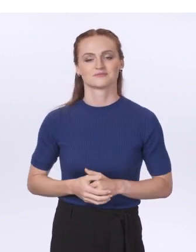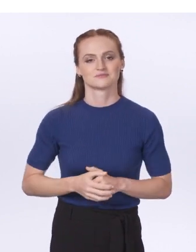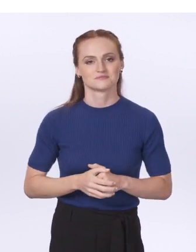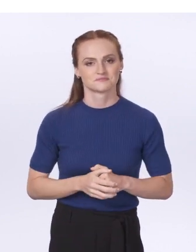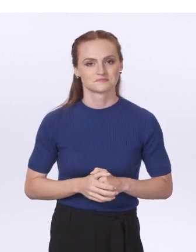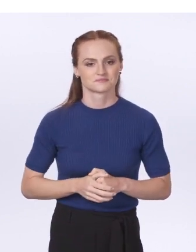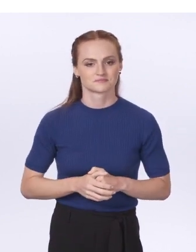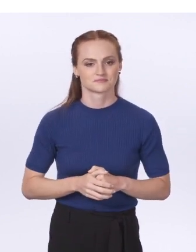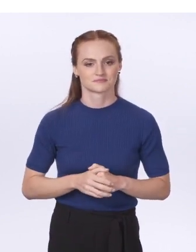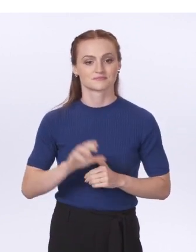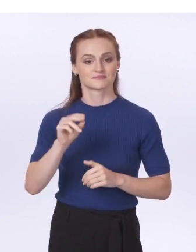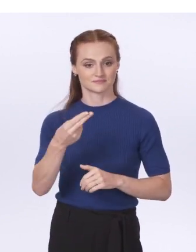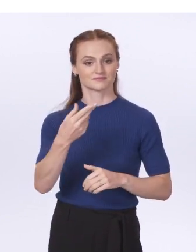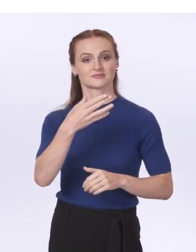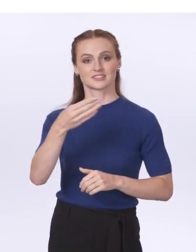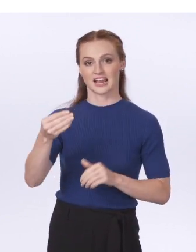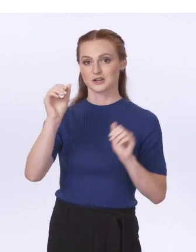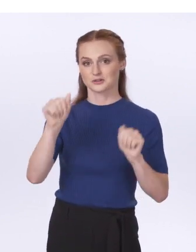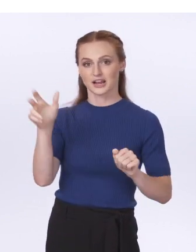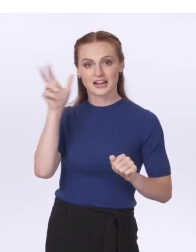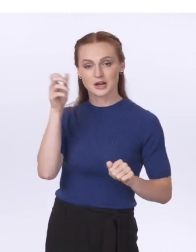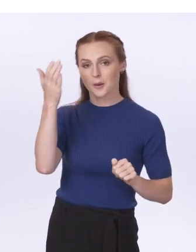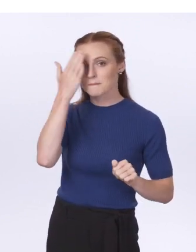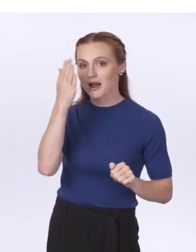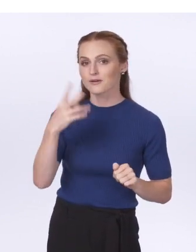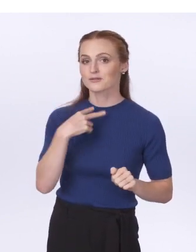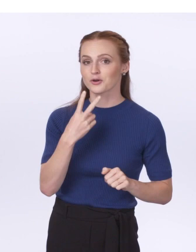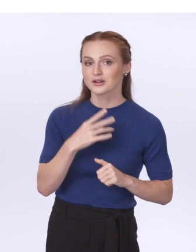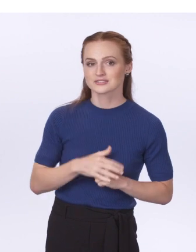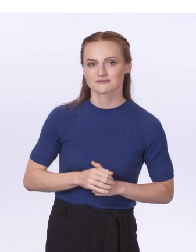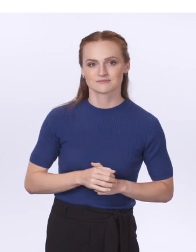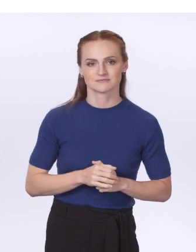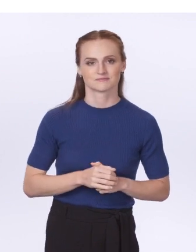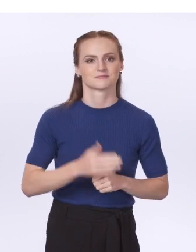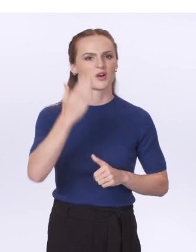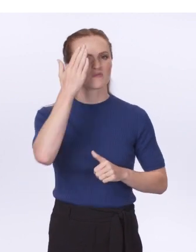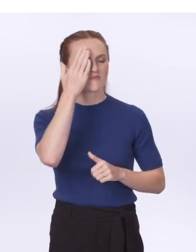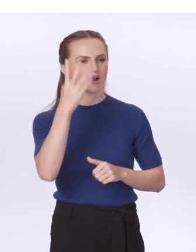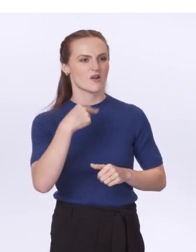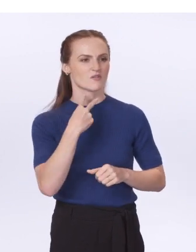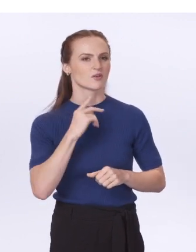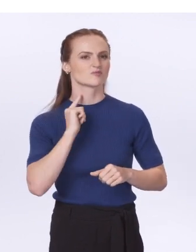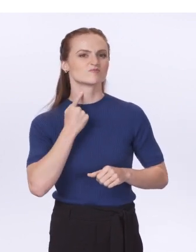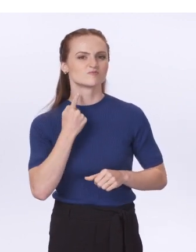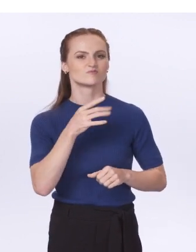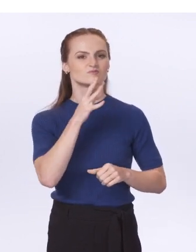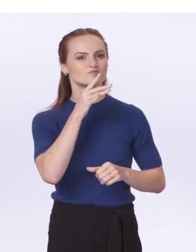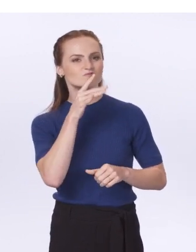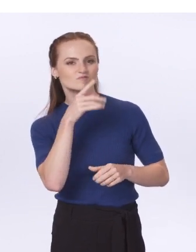Oh, and ahoy pirate. Avast, ye scalawags of Connect. Shiver me timbers.